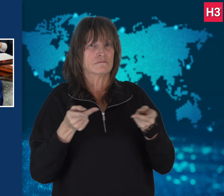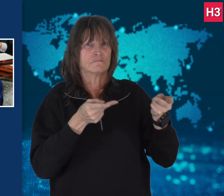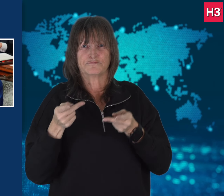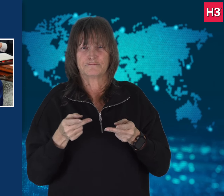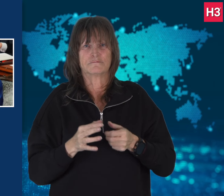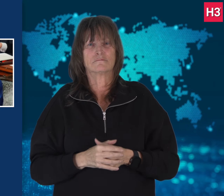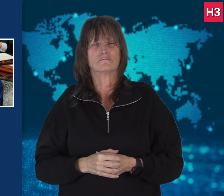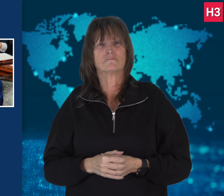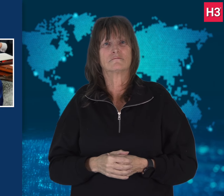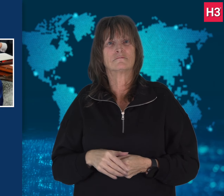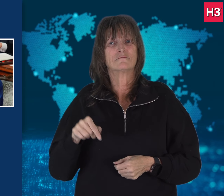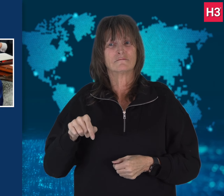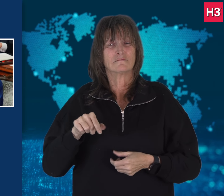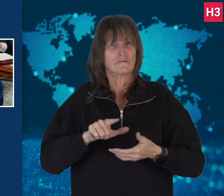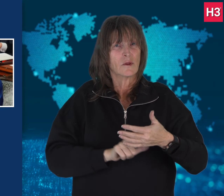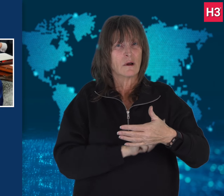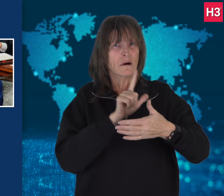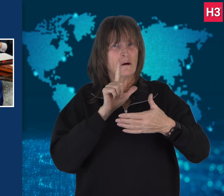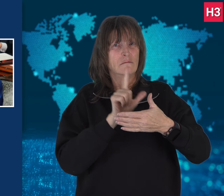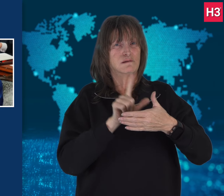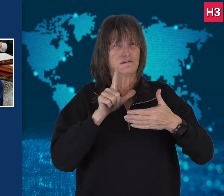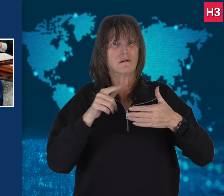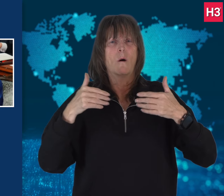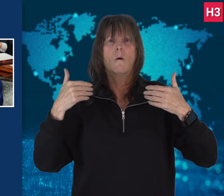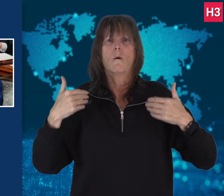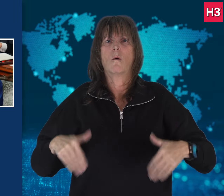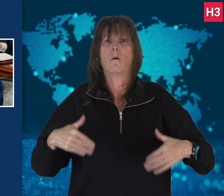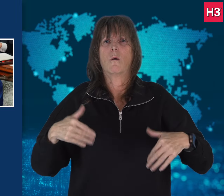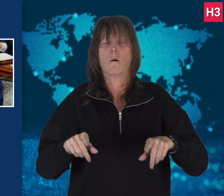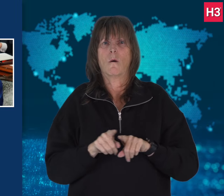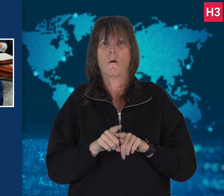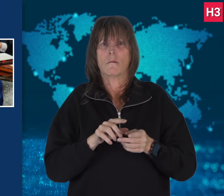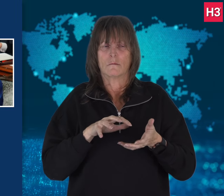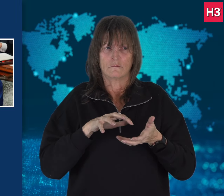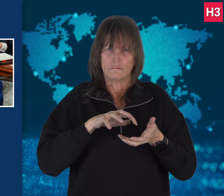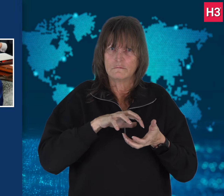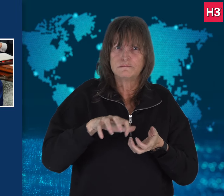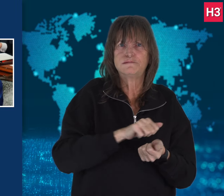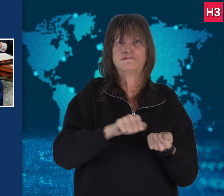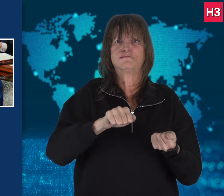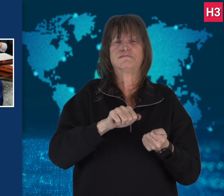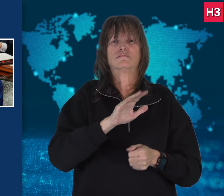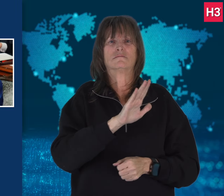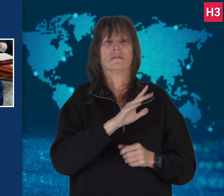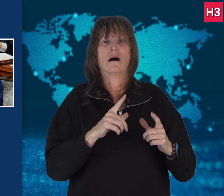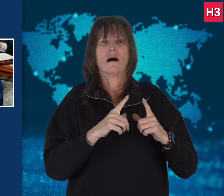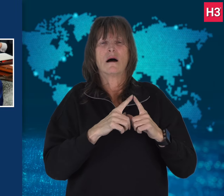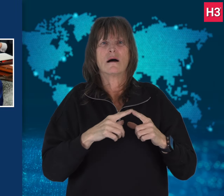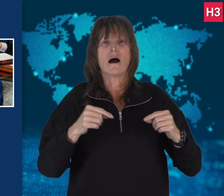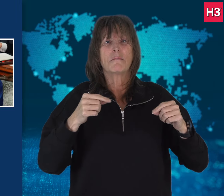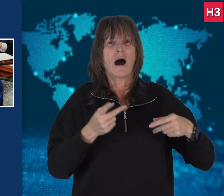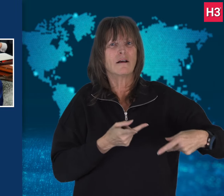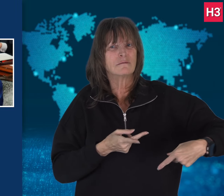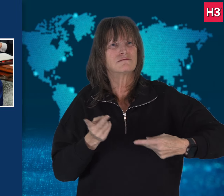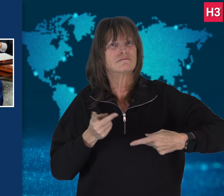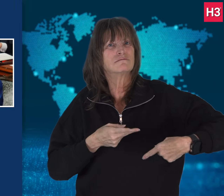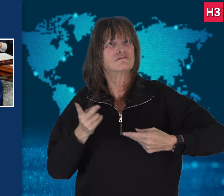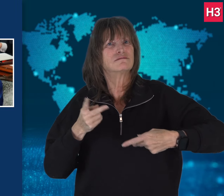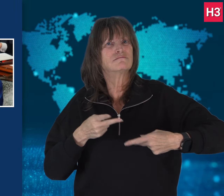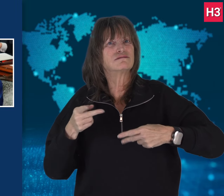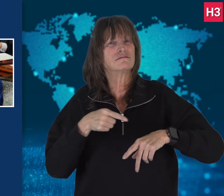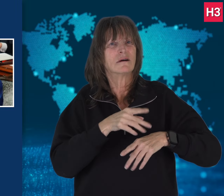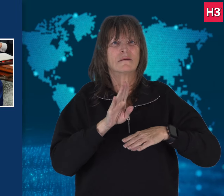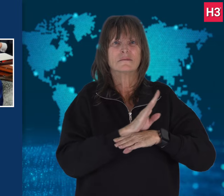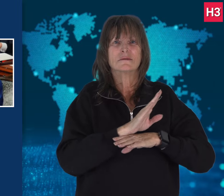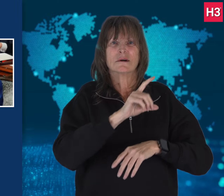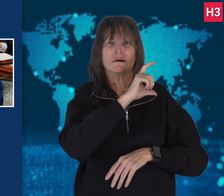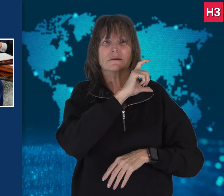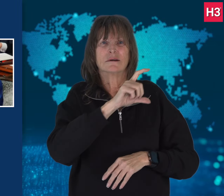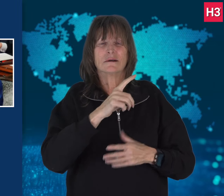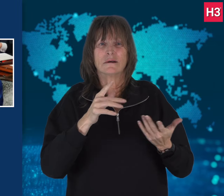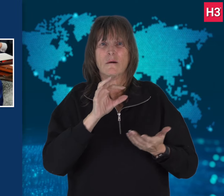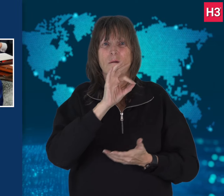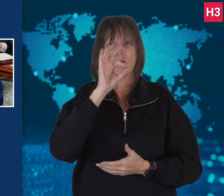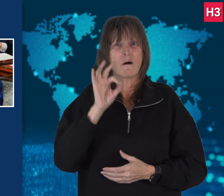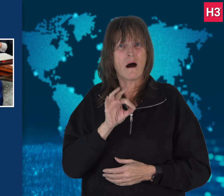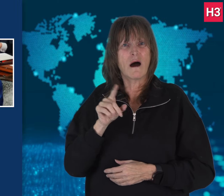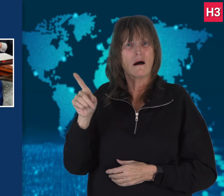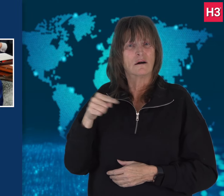industry because China had been its biggest customer. After new discussions